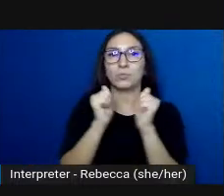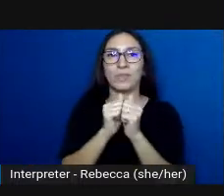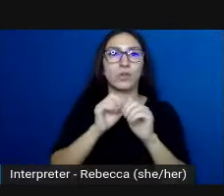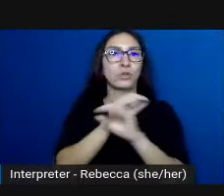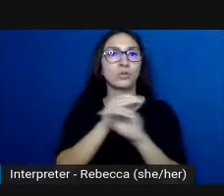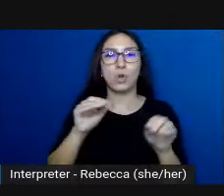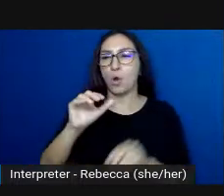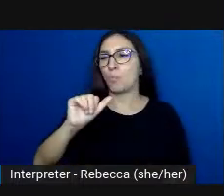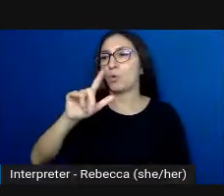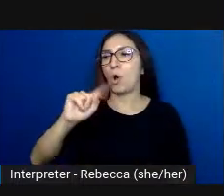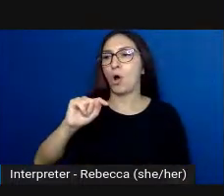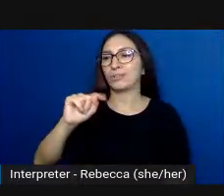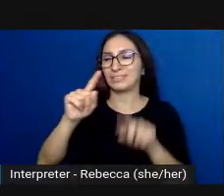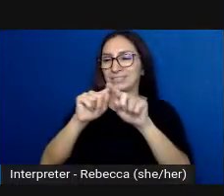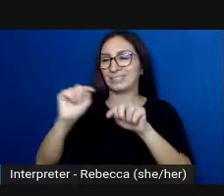If there is no ALT TEXT, my Screen Reader will